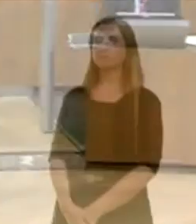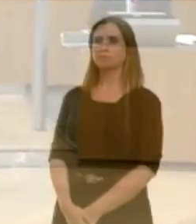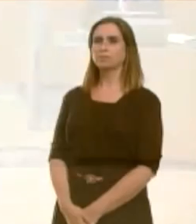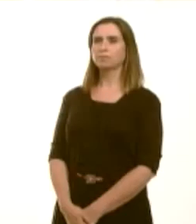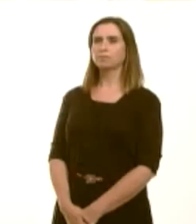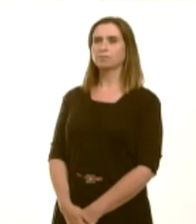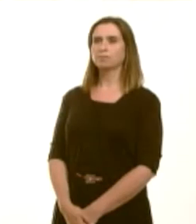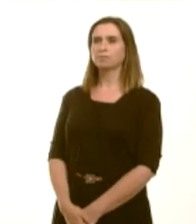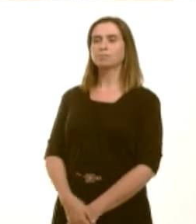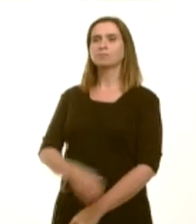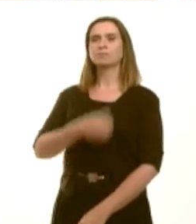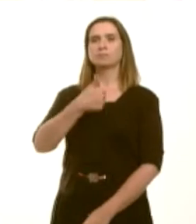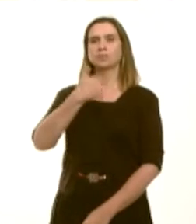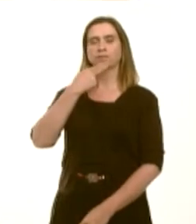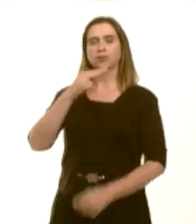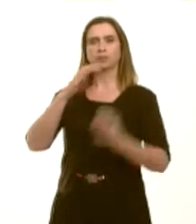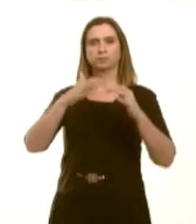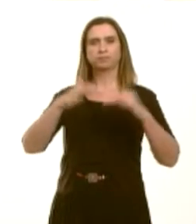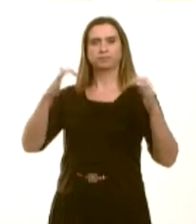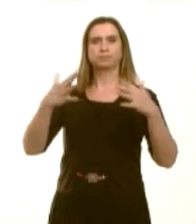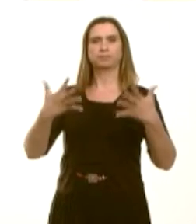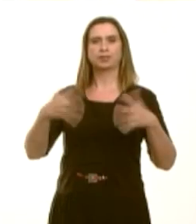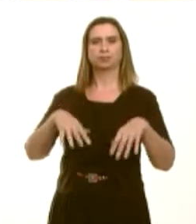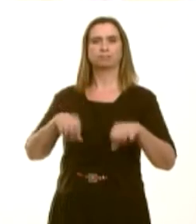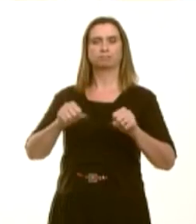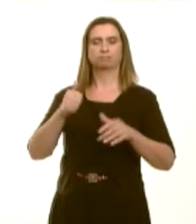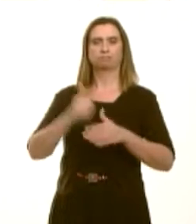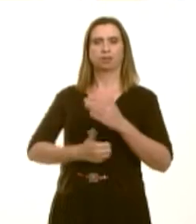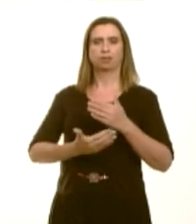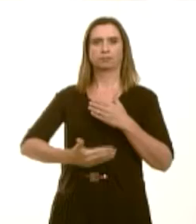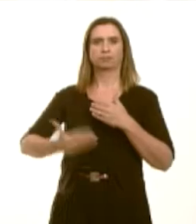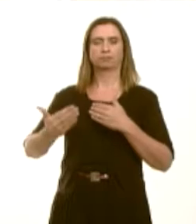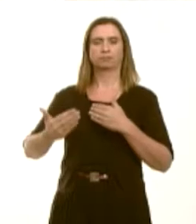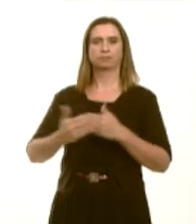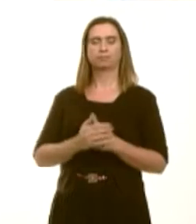Y Llywydd / The Presiding Officer: Good afternoon. The National Assembly for Wales is now in session. Y Llywydd / The Presiding Officer: The first item this afternoon is questions to the First